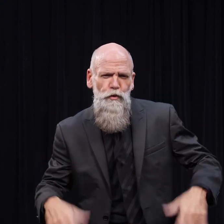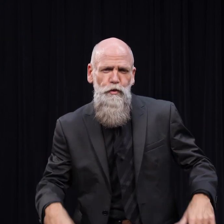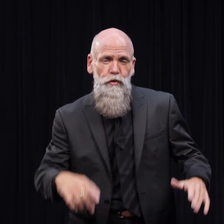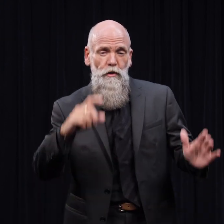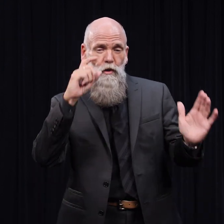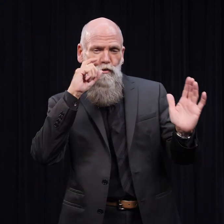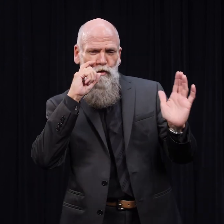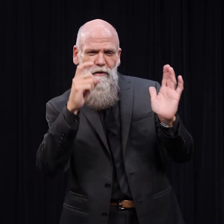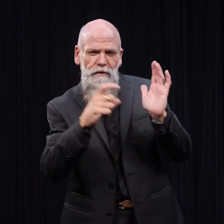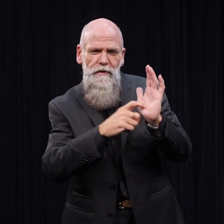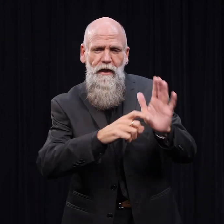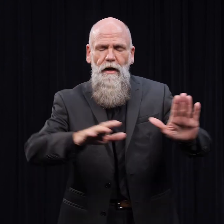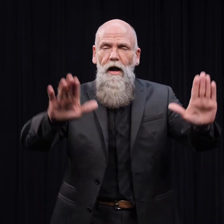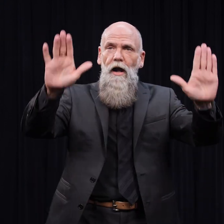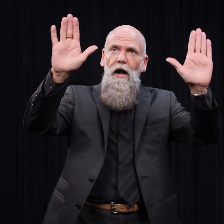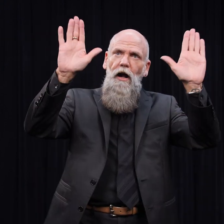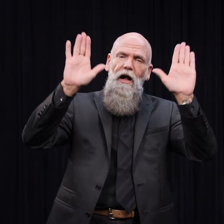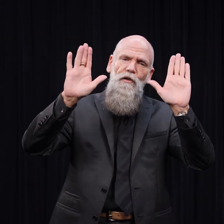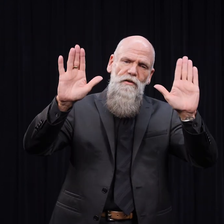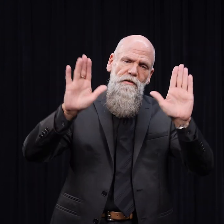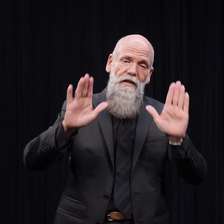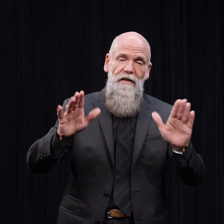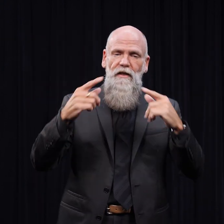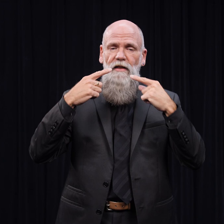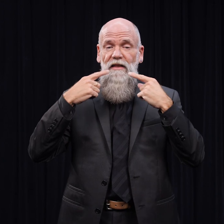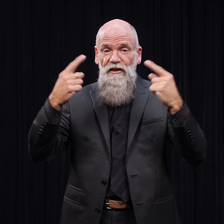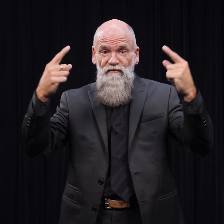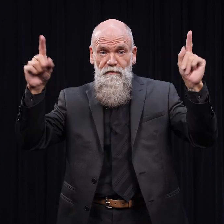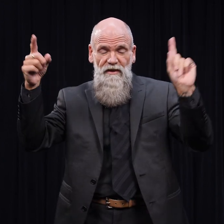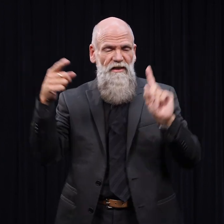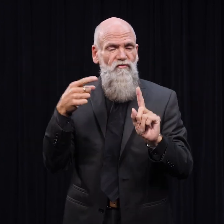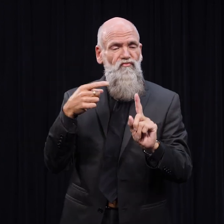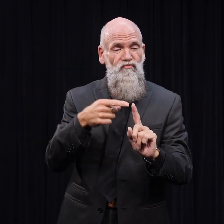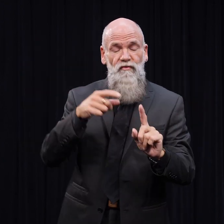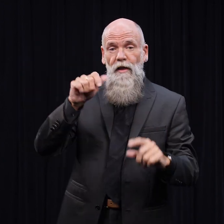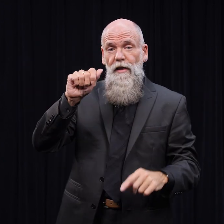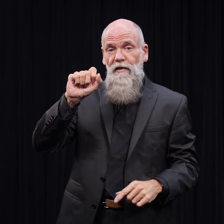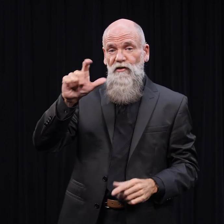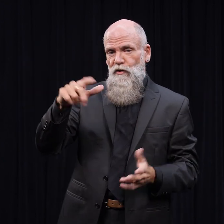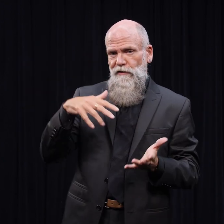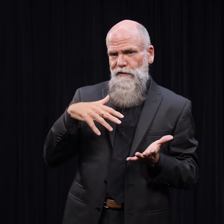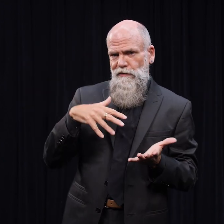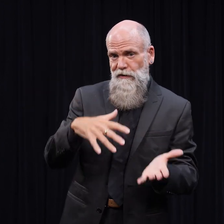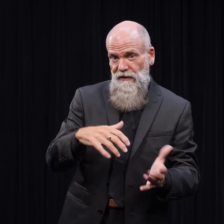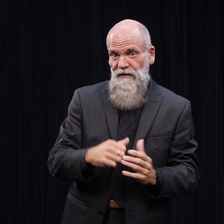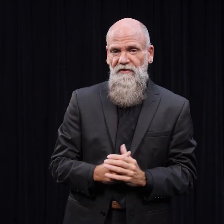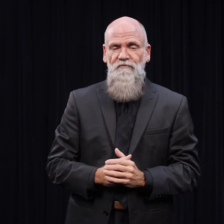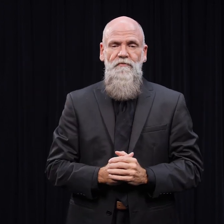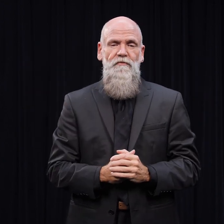recognizes the outstanding achievements of those studying ASL.